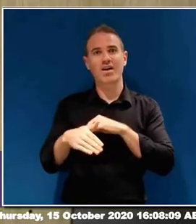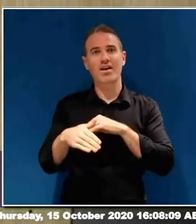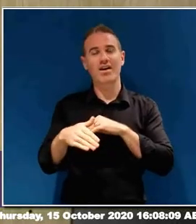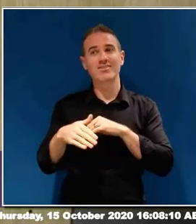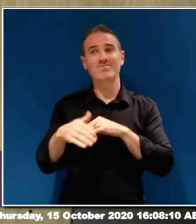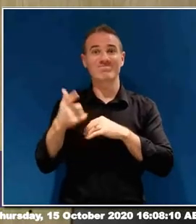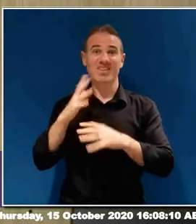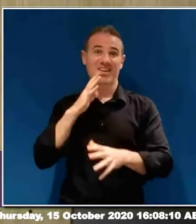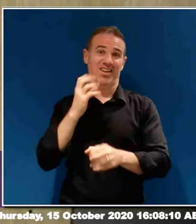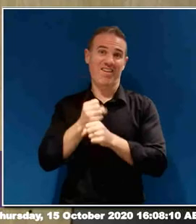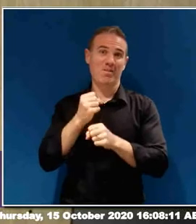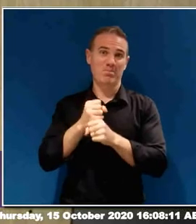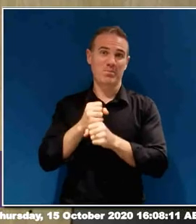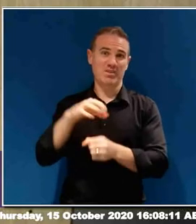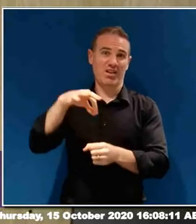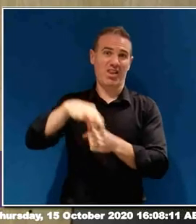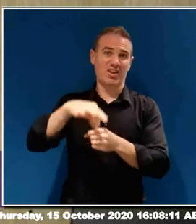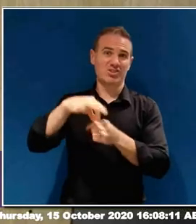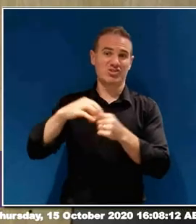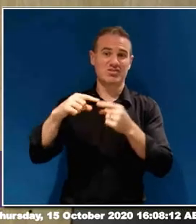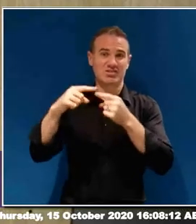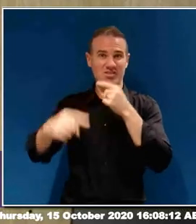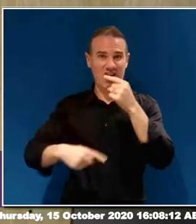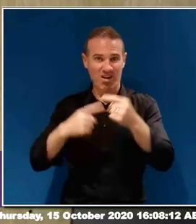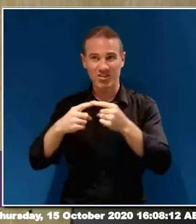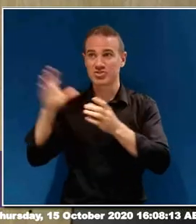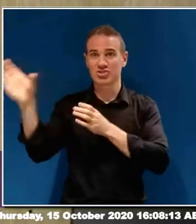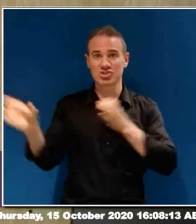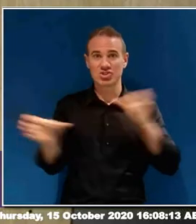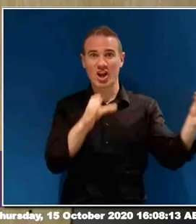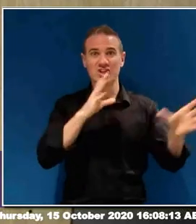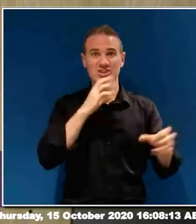When I was doing that research in New South Wales, I had senior people